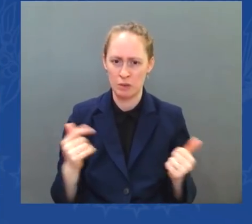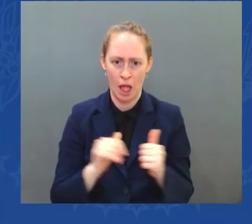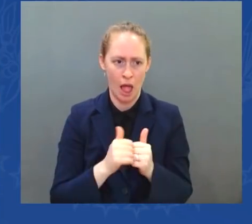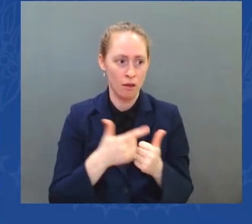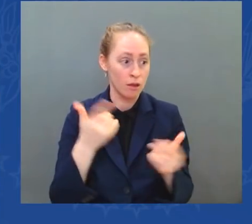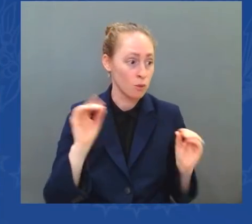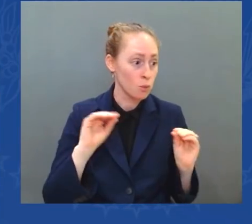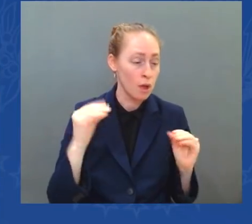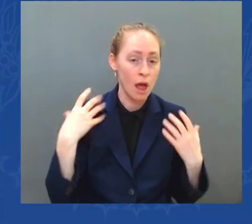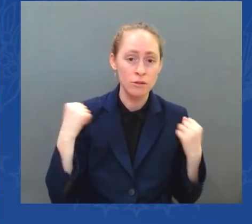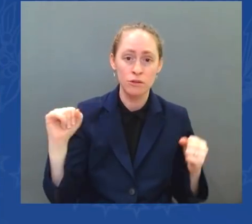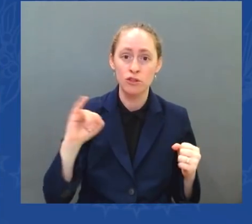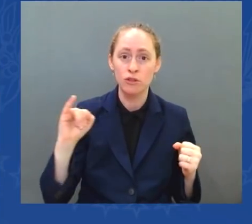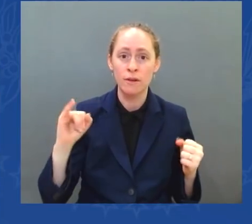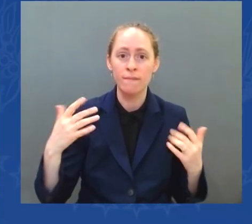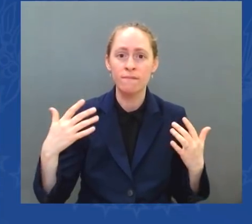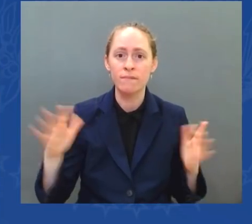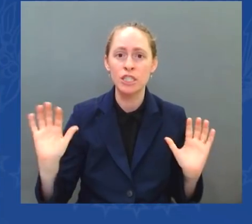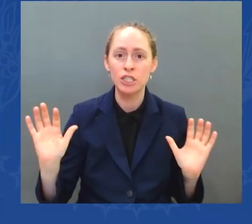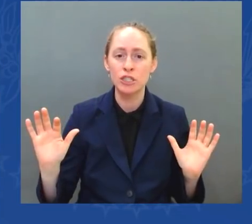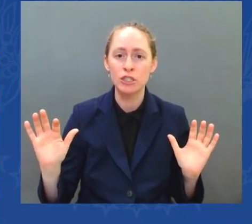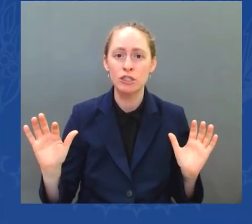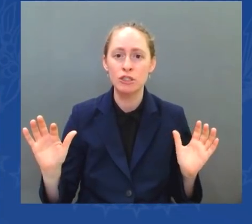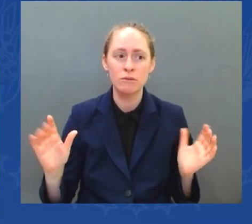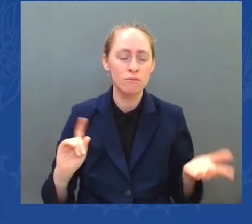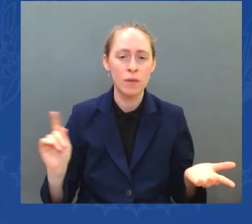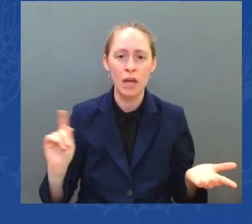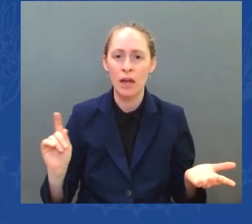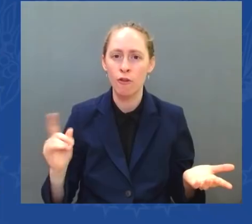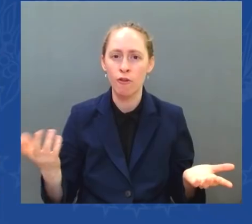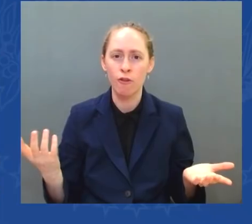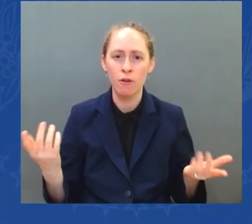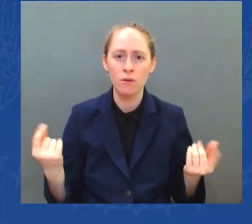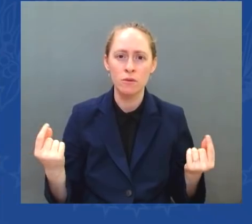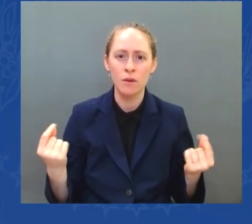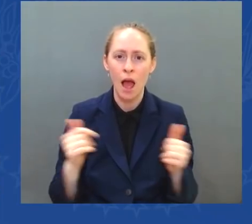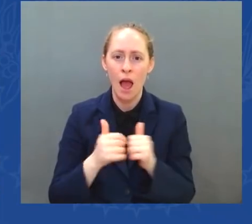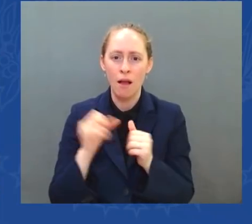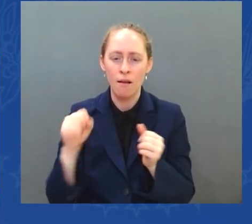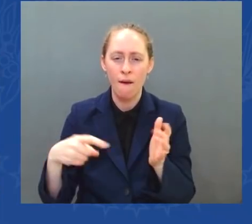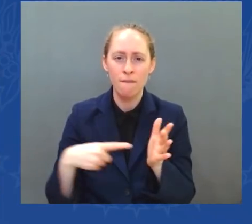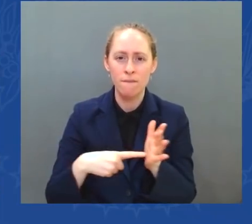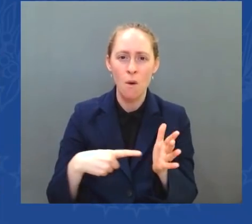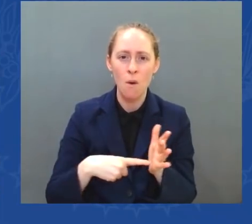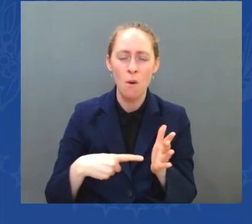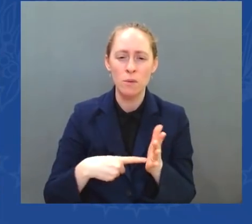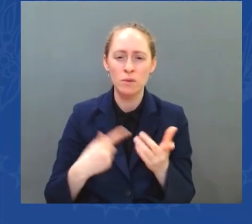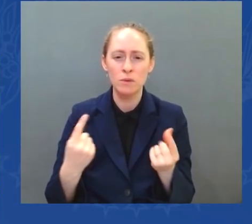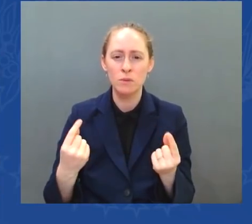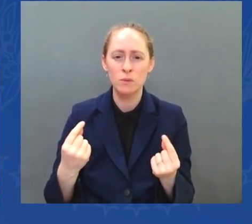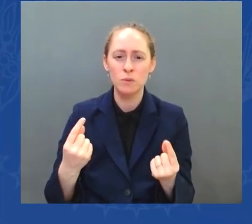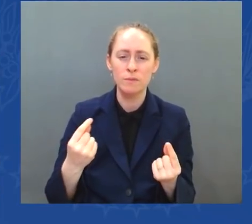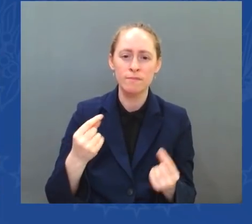Imagine being the parent looking to your child with type one diabetes and know there's not a damn thing you can do.